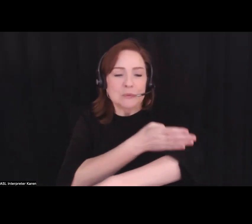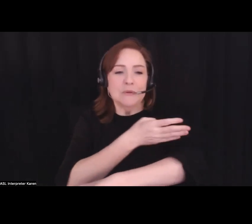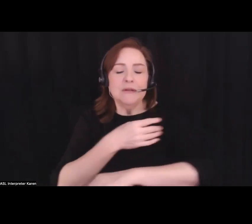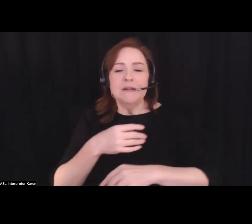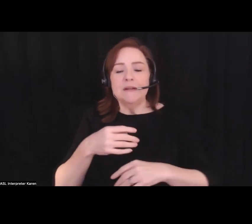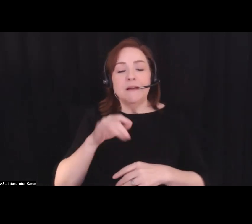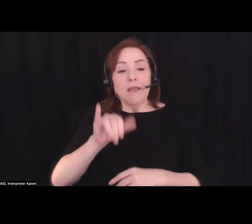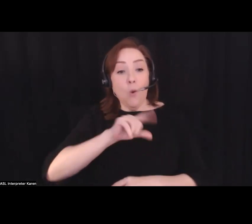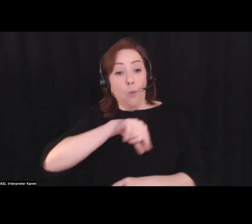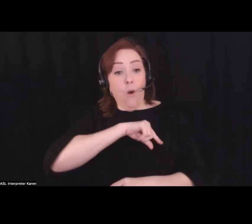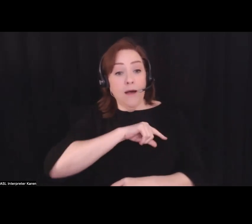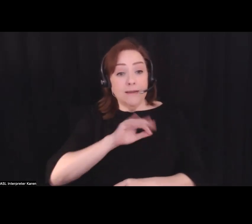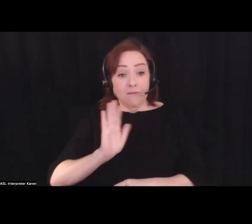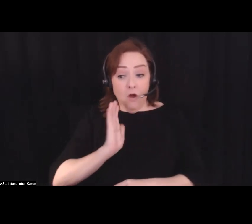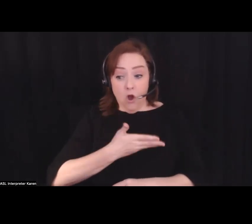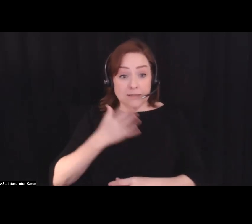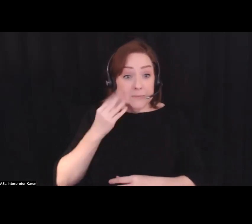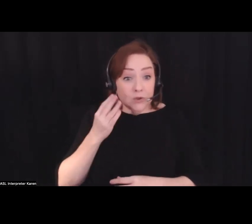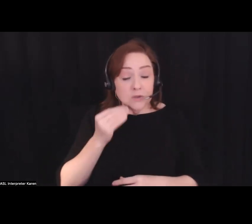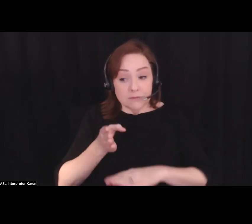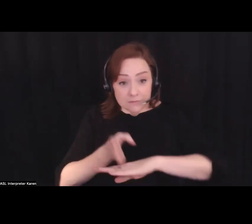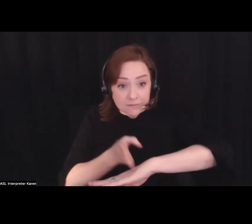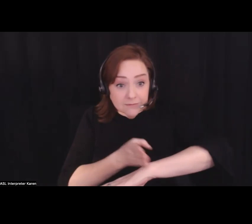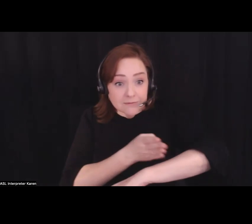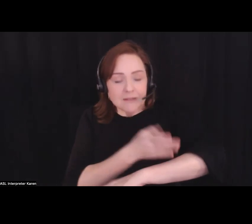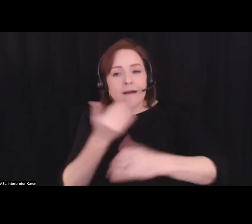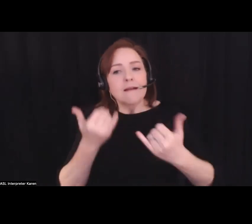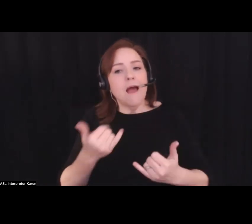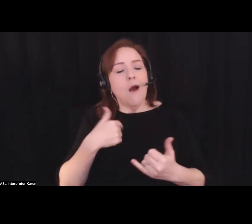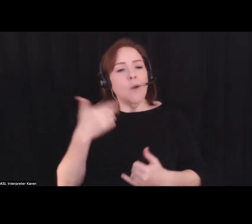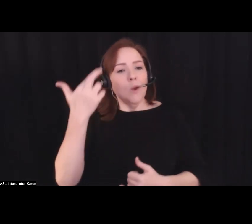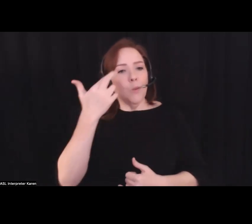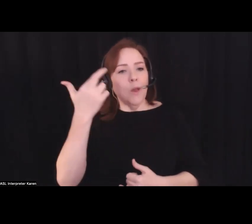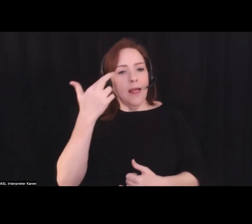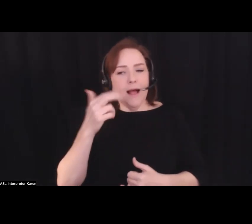experience we now realize the capabilities of integrating telehealth visits in our clinical